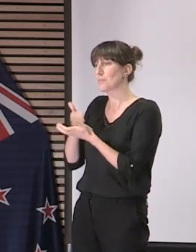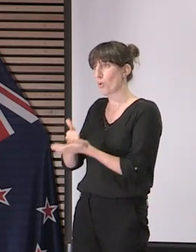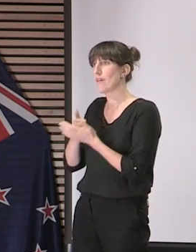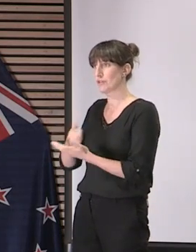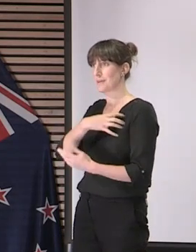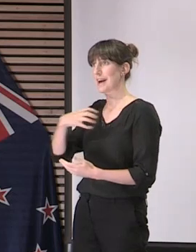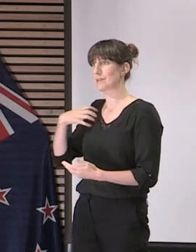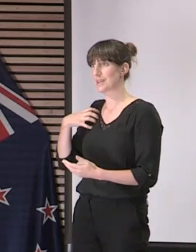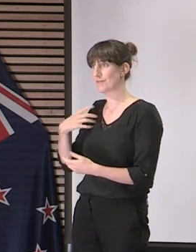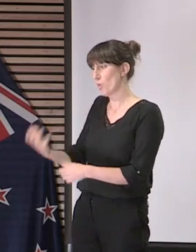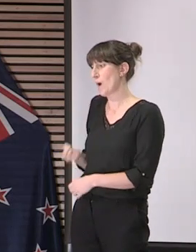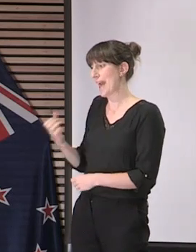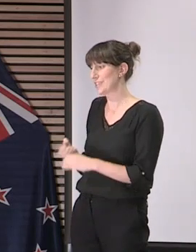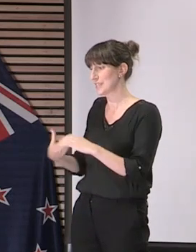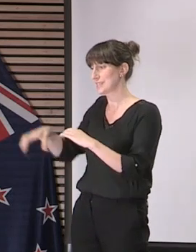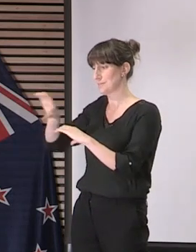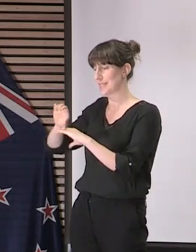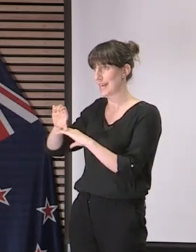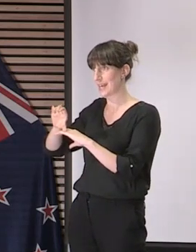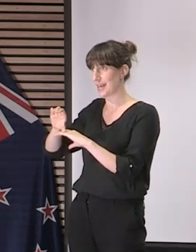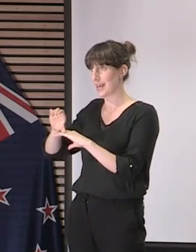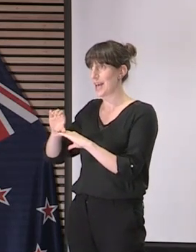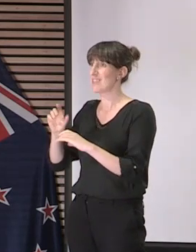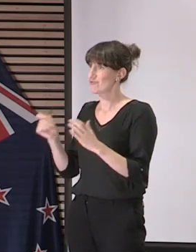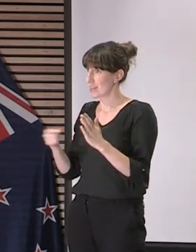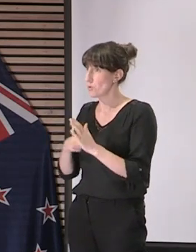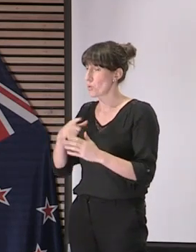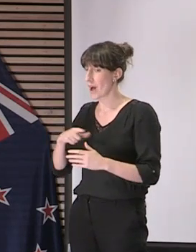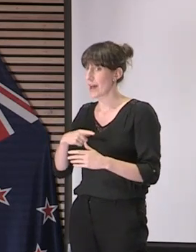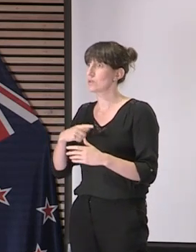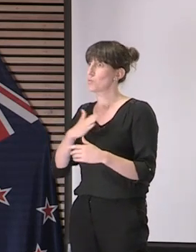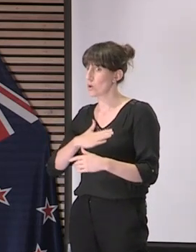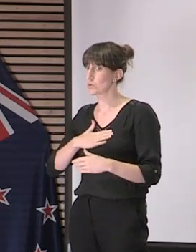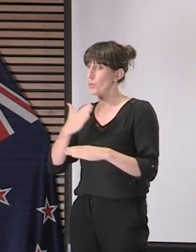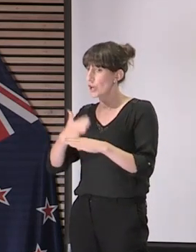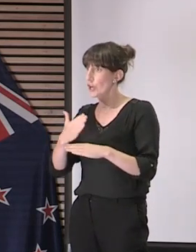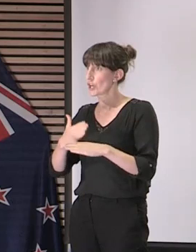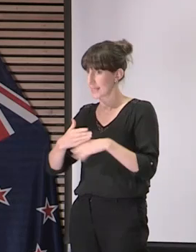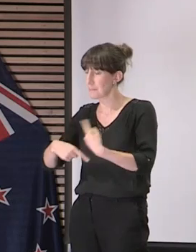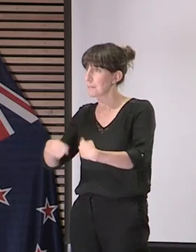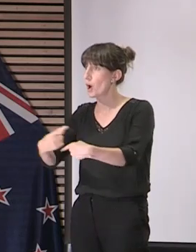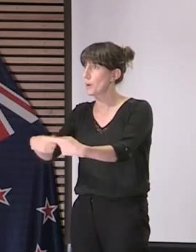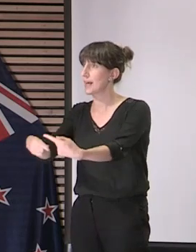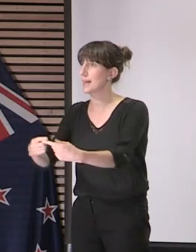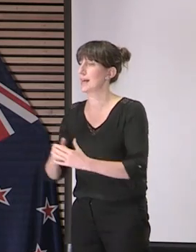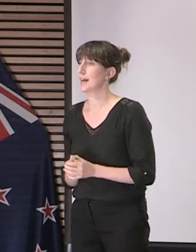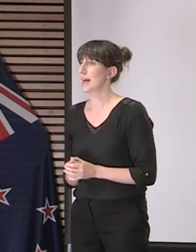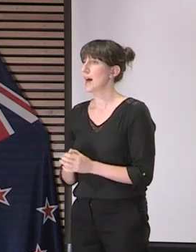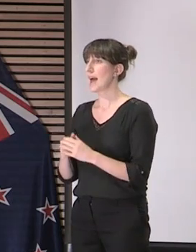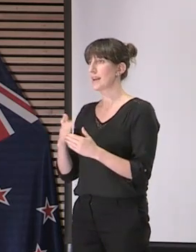our wage subsidy scheme. One of the key principles of the wage subsidy scheme is that we keep people connected to work.